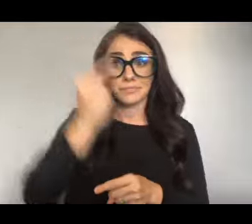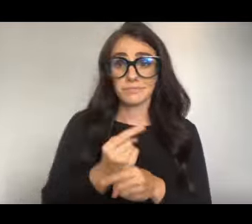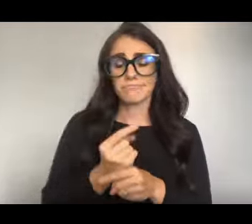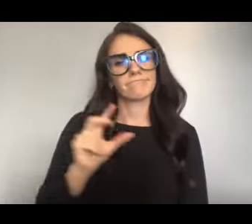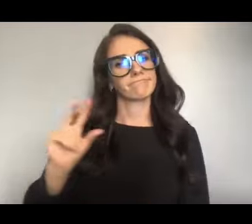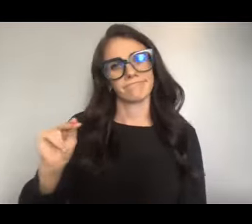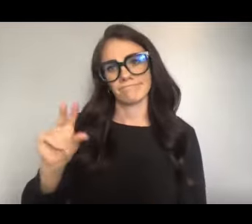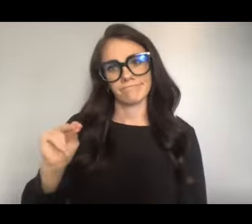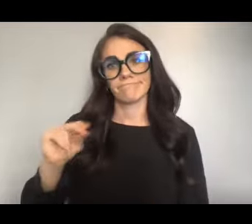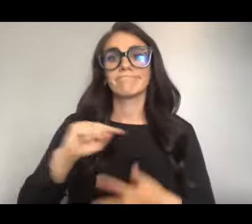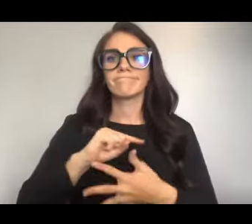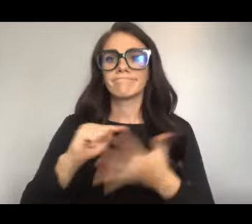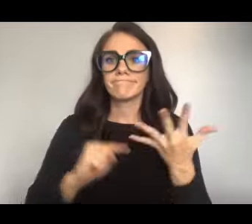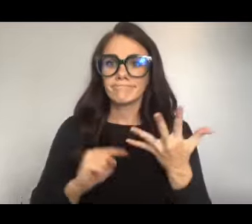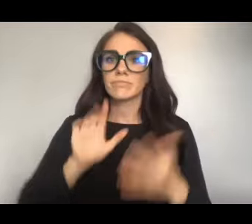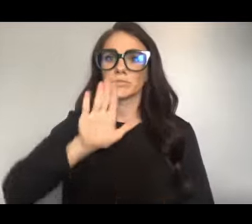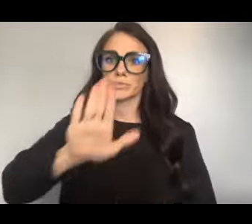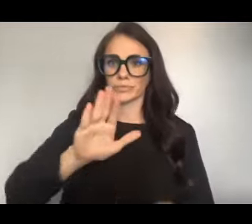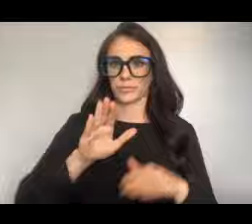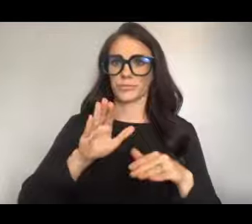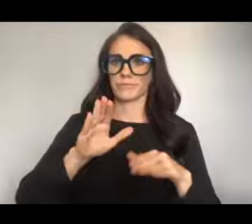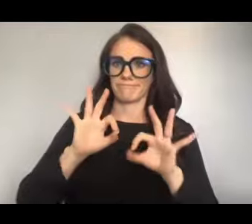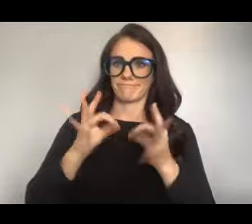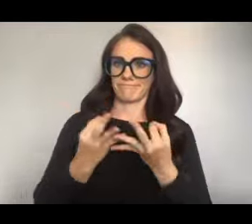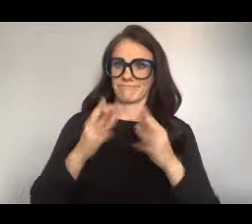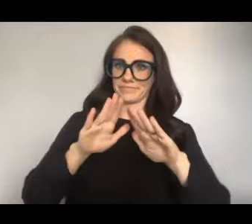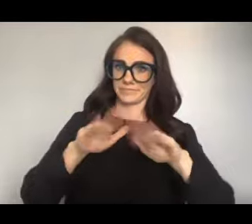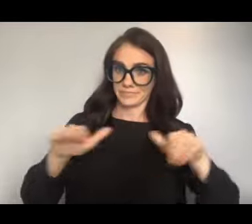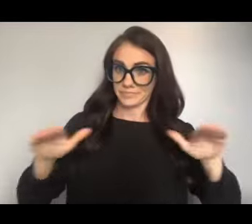Because really it's not your sisters and brothers as much as it is the children